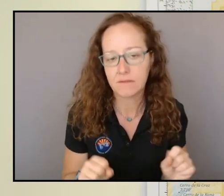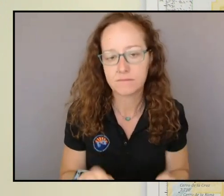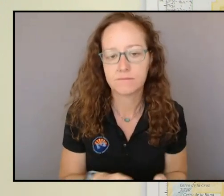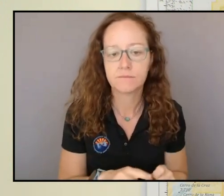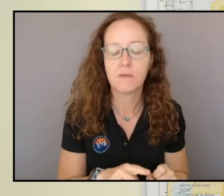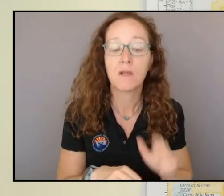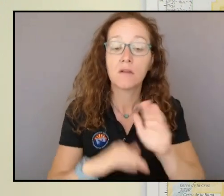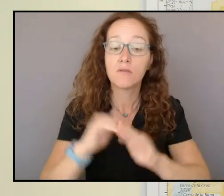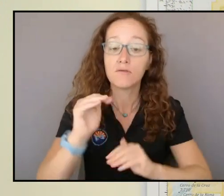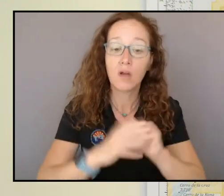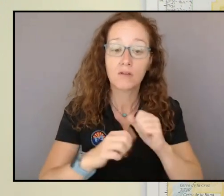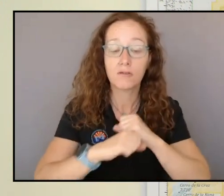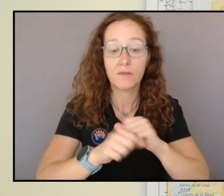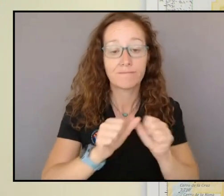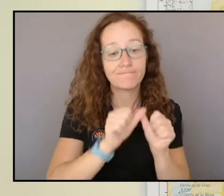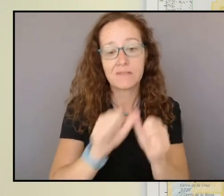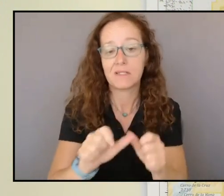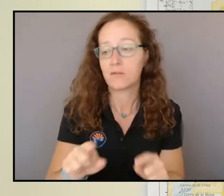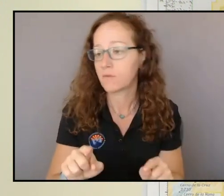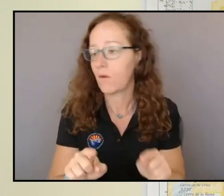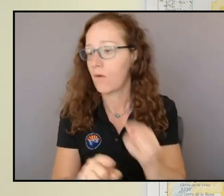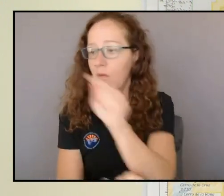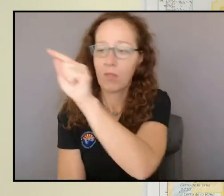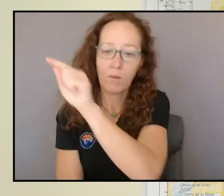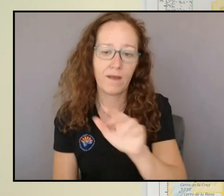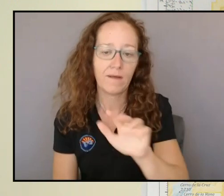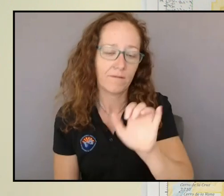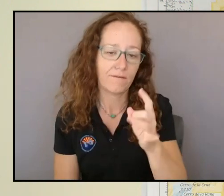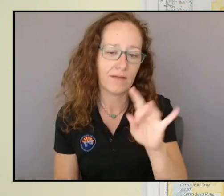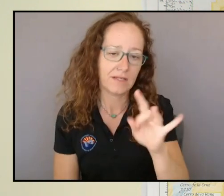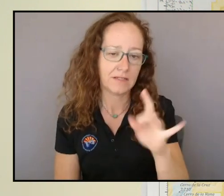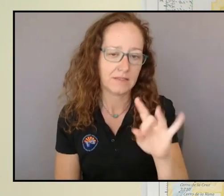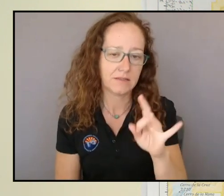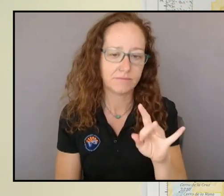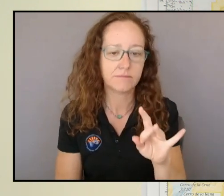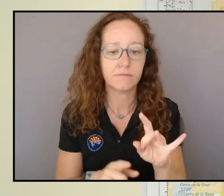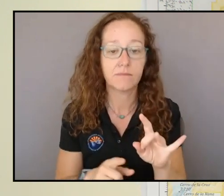on the 518. Lot of good work yesterday working to identify